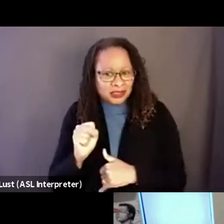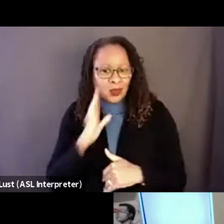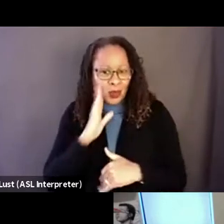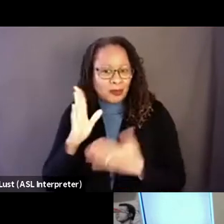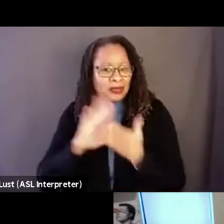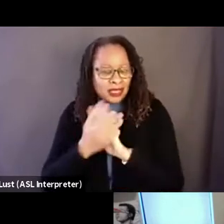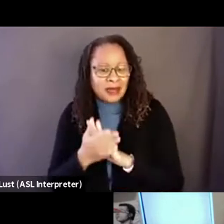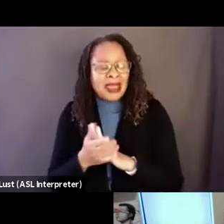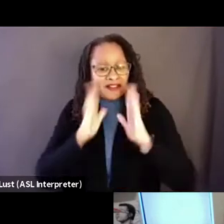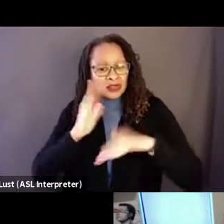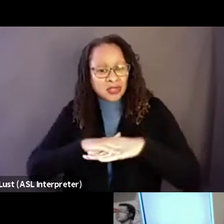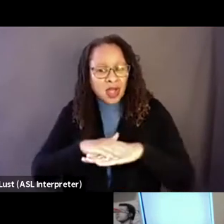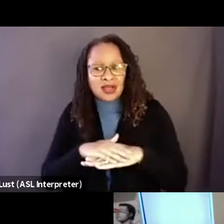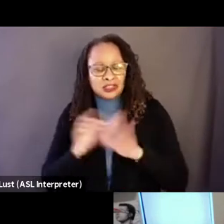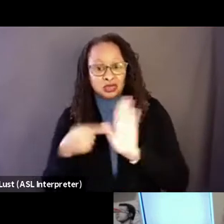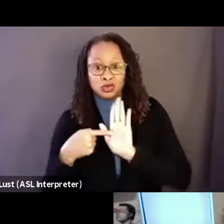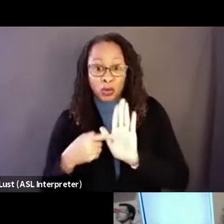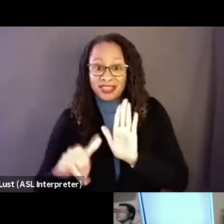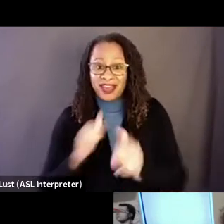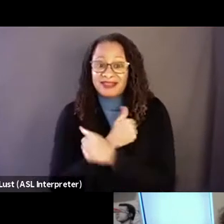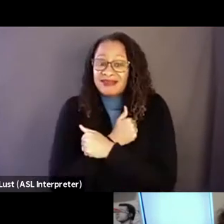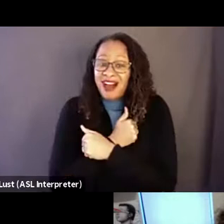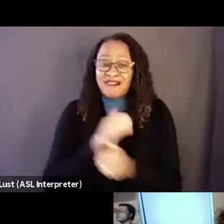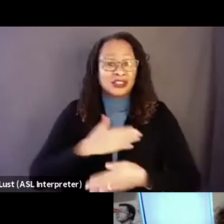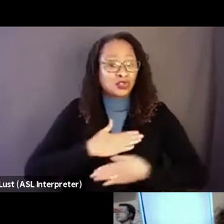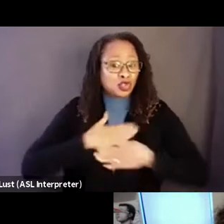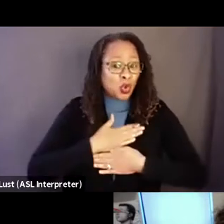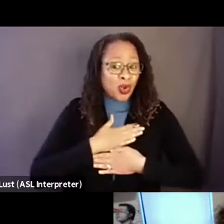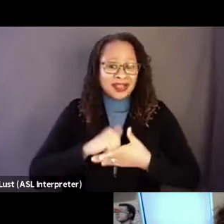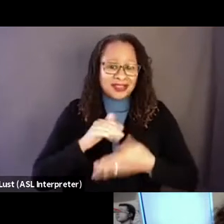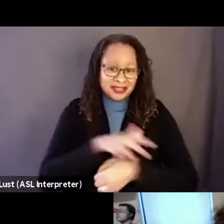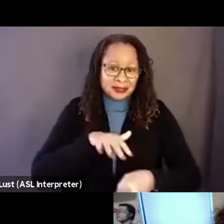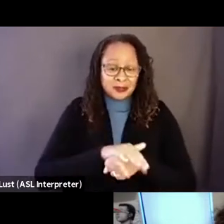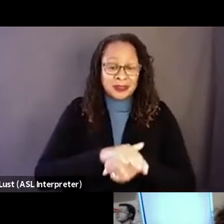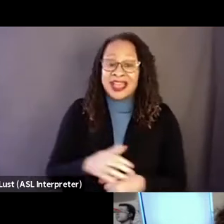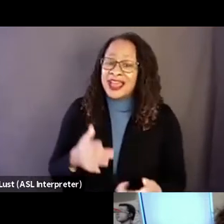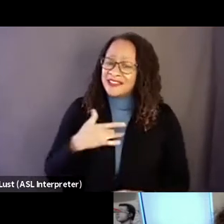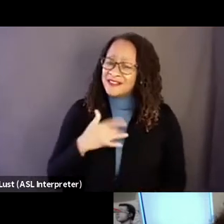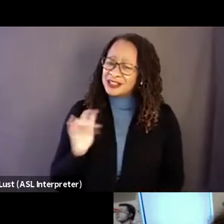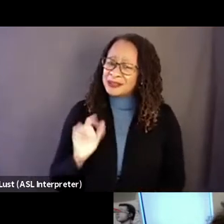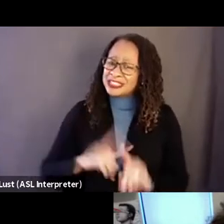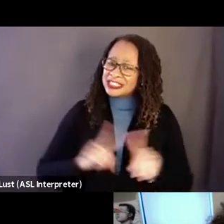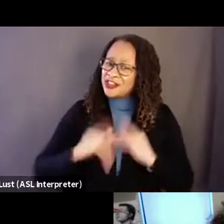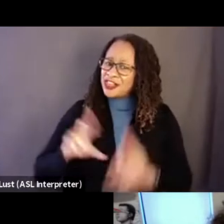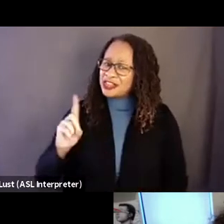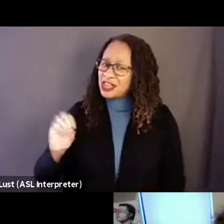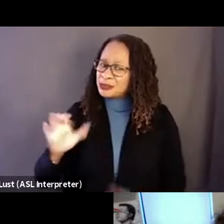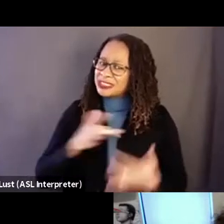and joy in this space, which felt like something that documentary isn't usually kind of used for or relied on